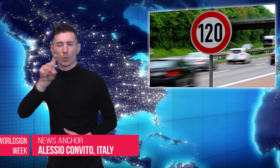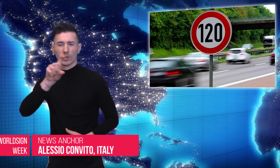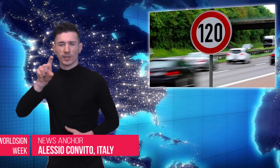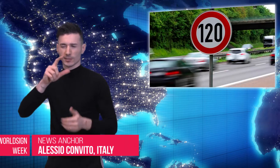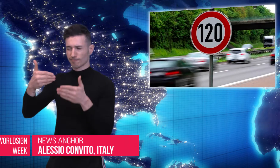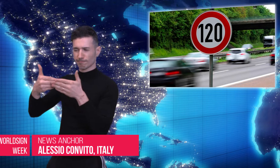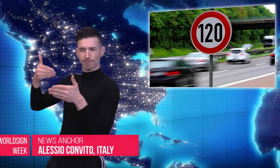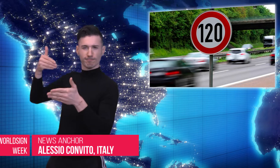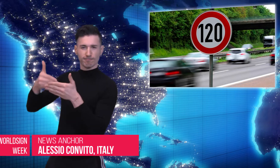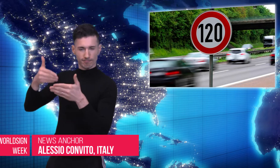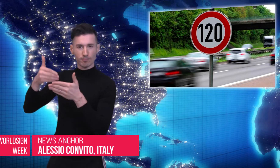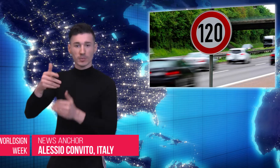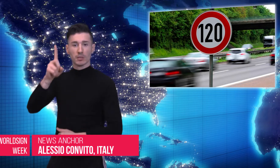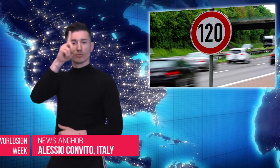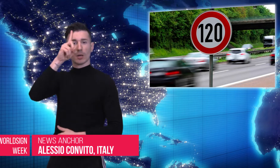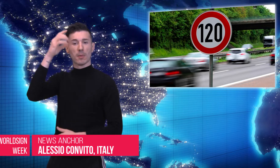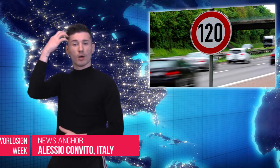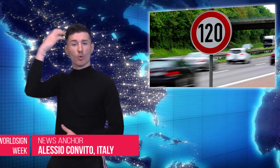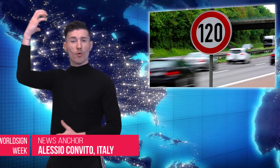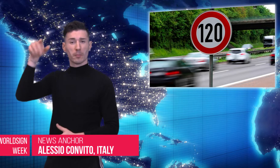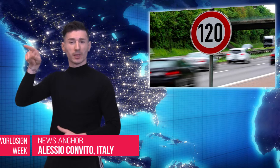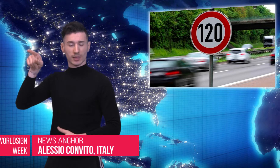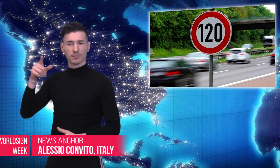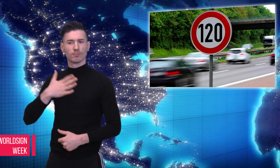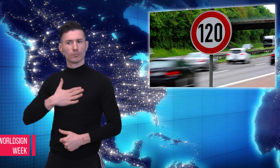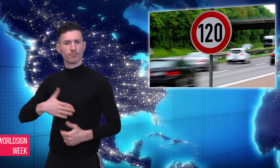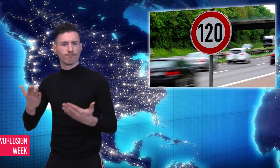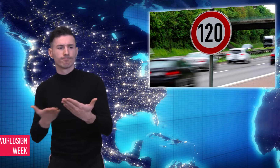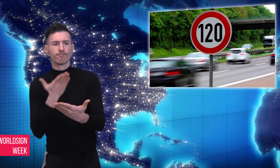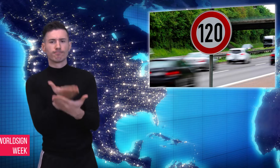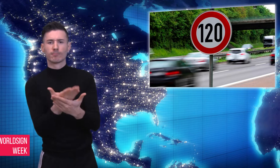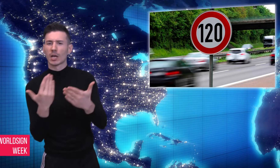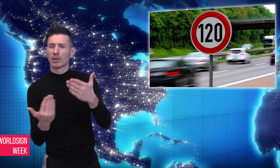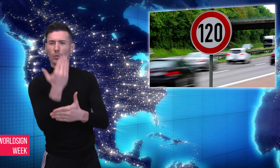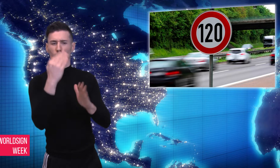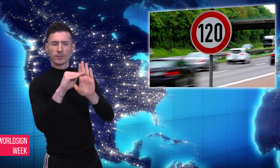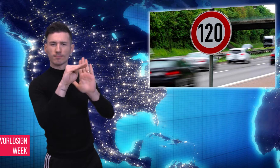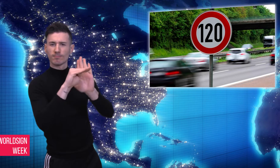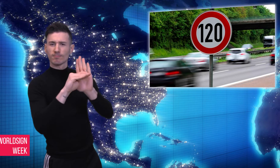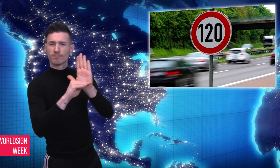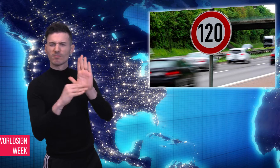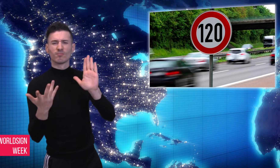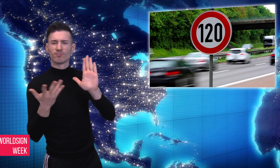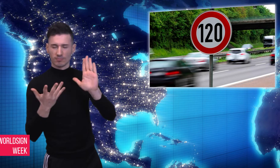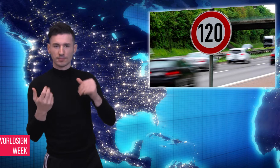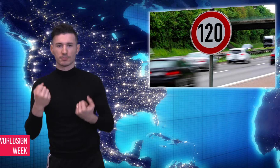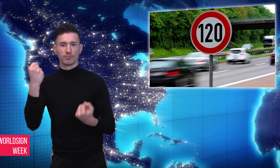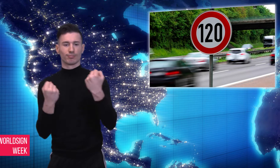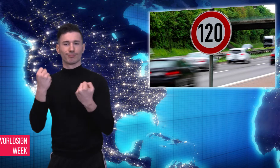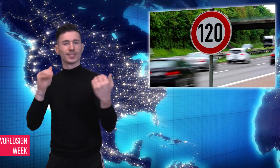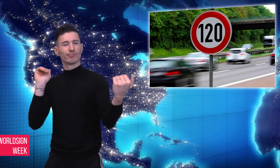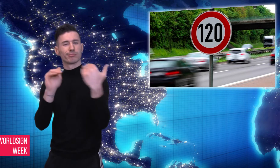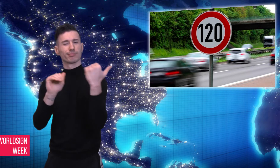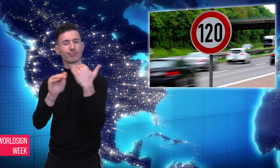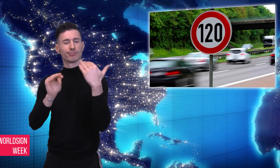Alessio: A few weeks ago, the German government released a